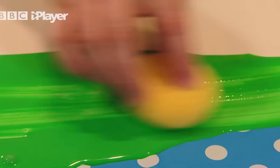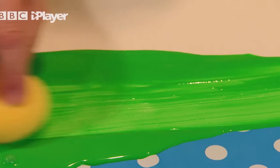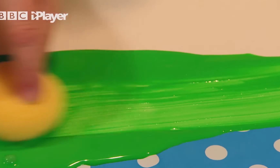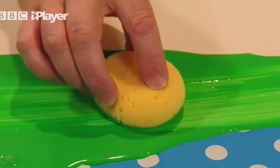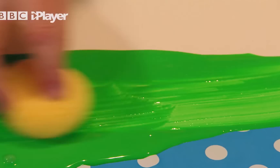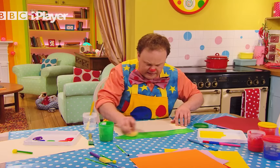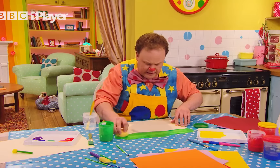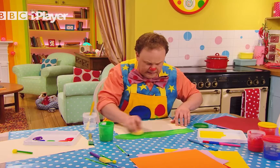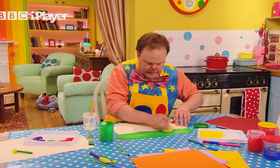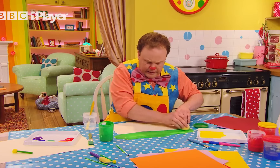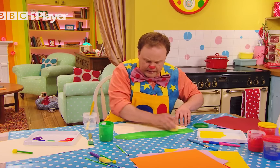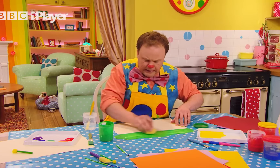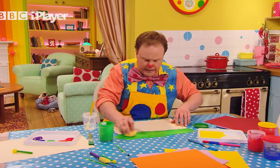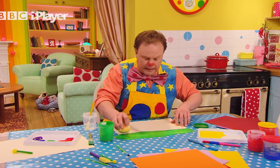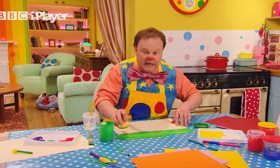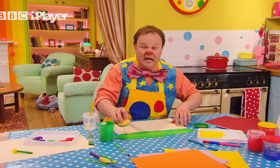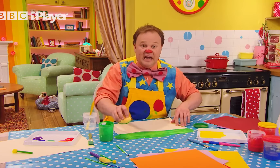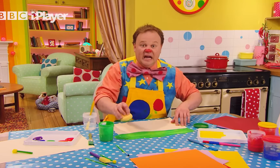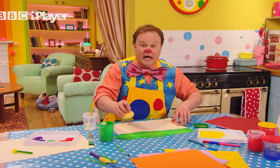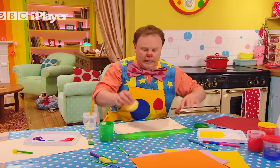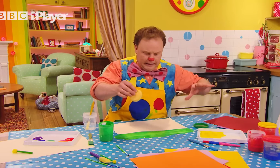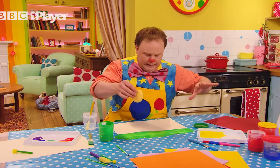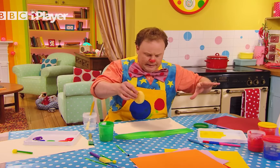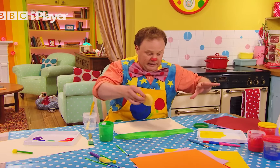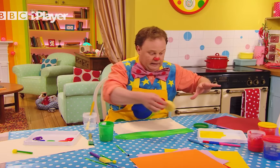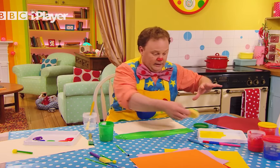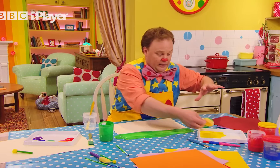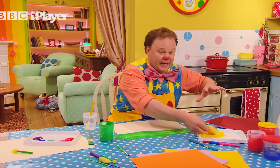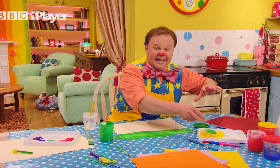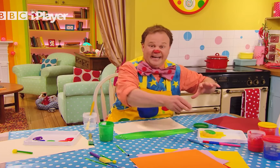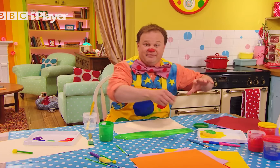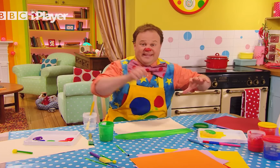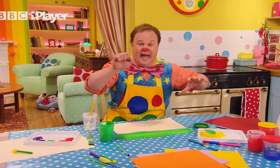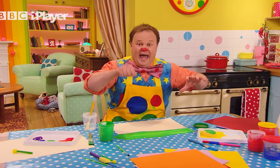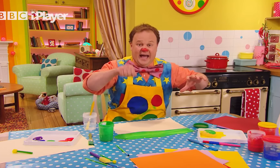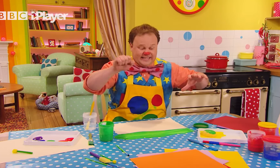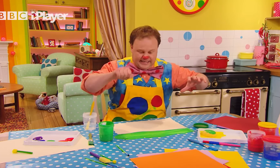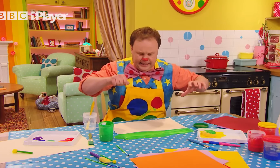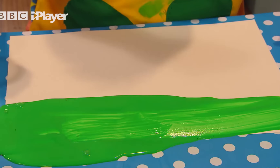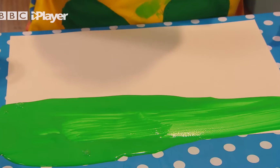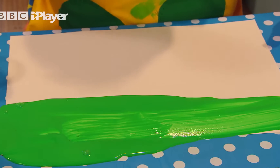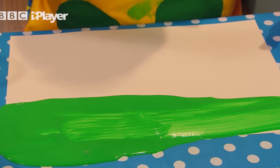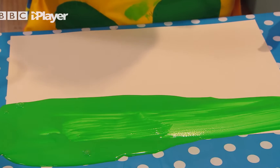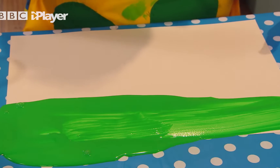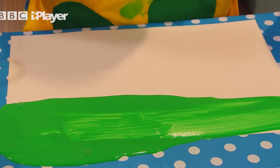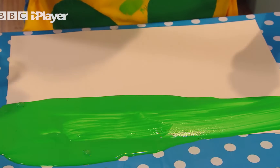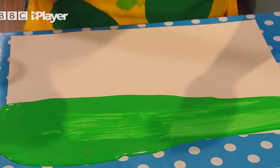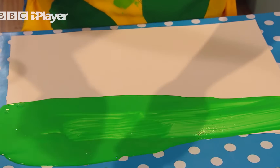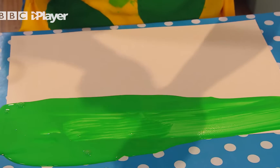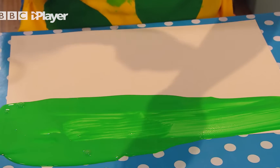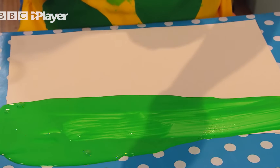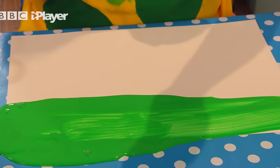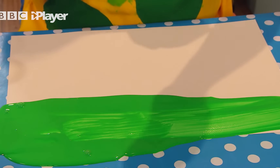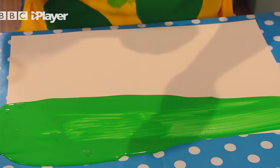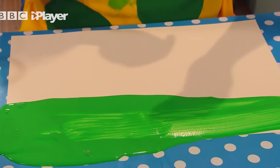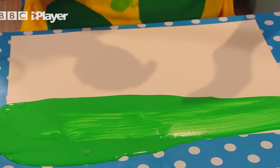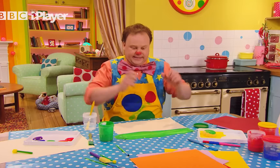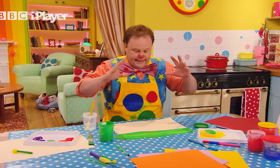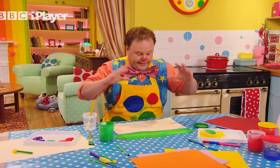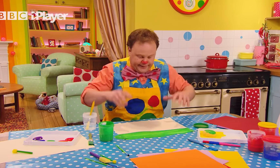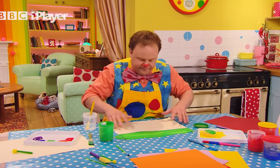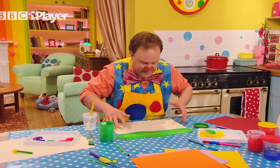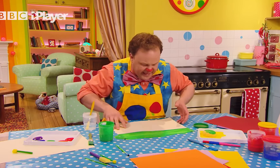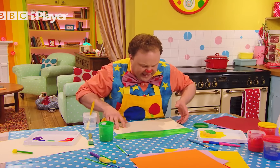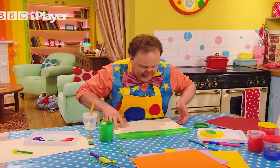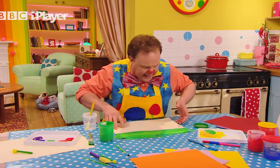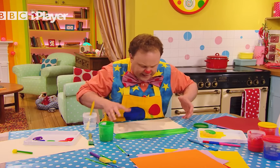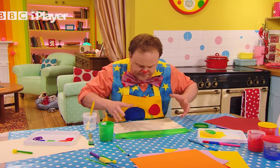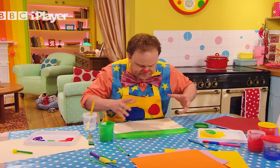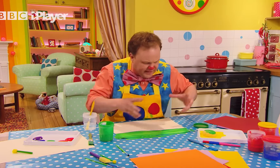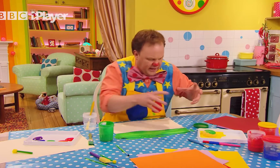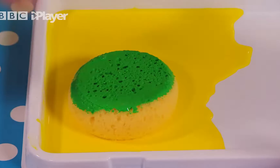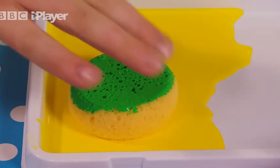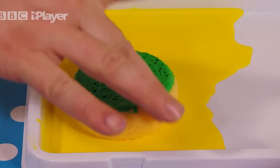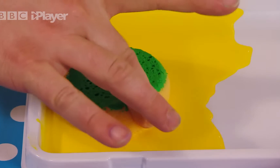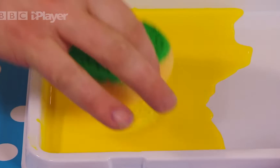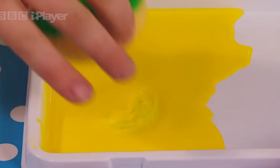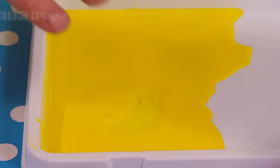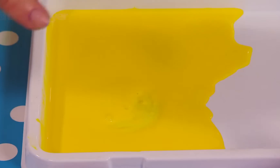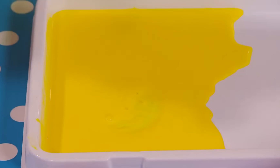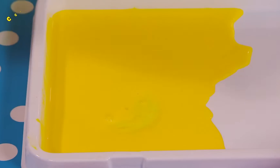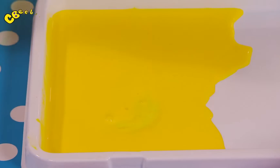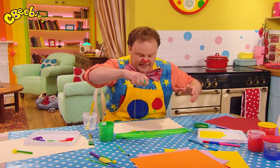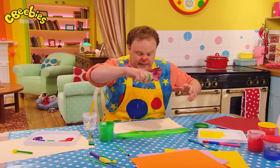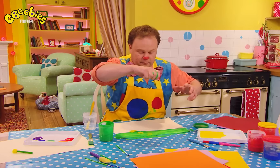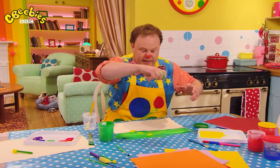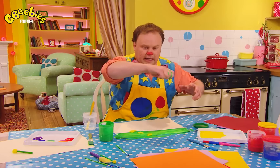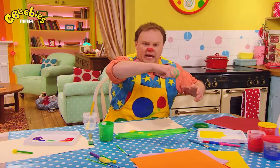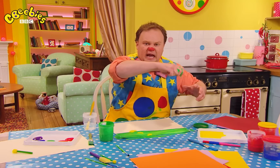it looks like grass mr tumble oh yes it does look like green grass oh just uh careful mr tumble